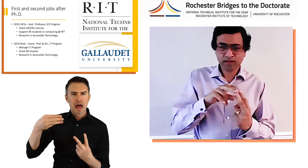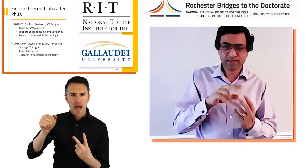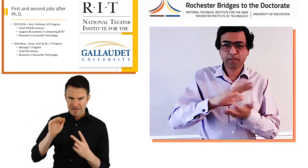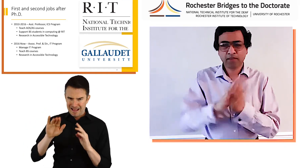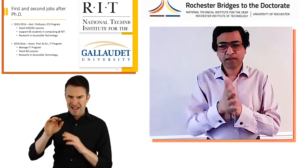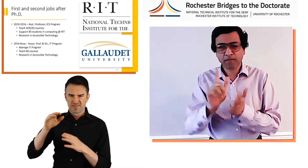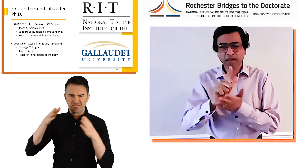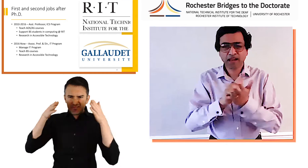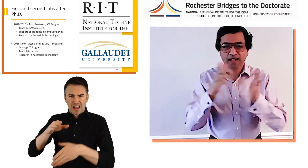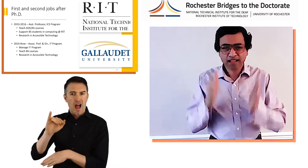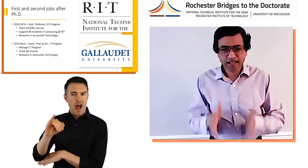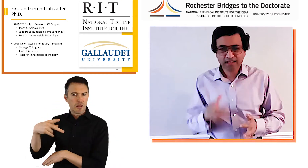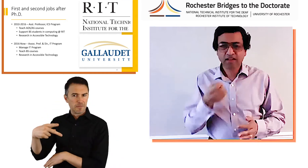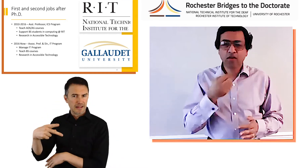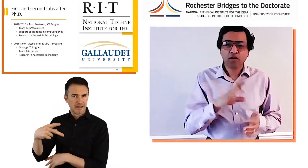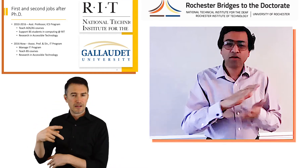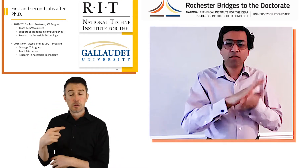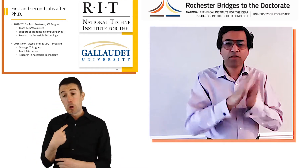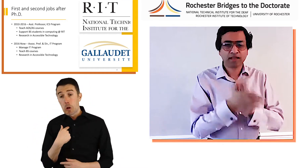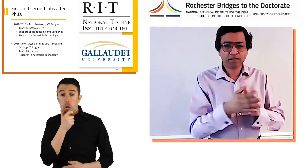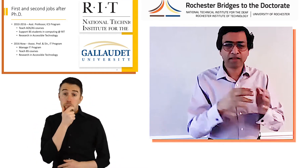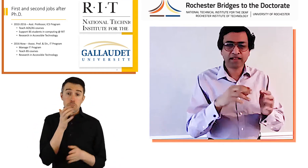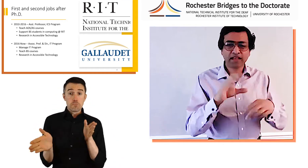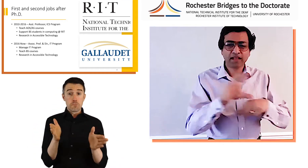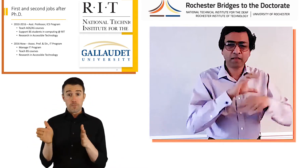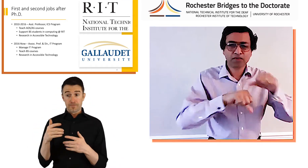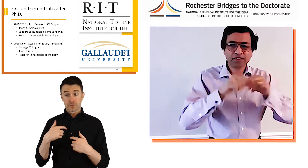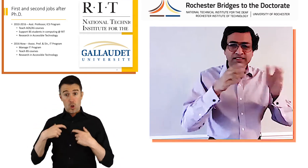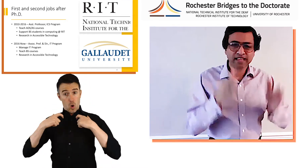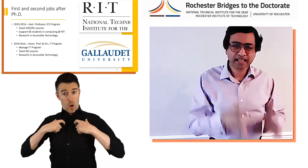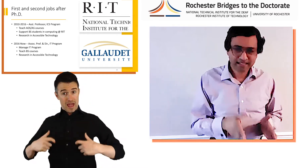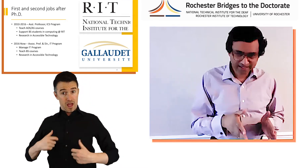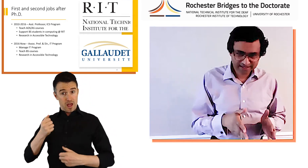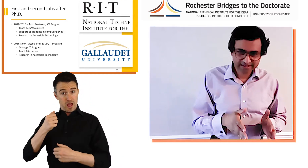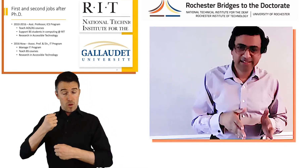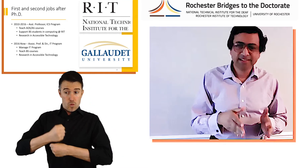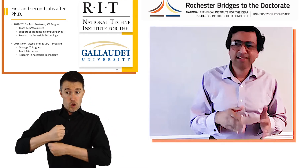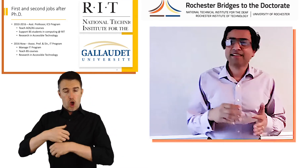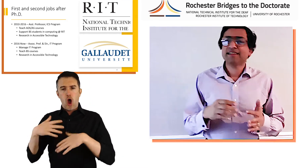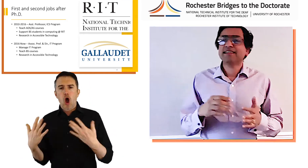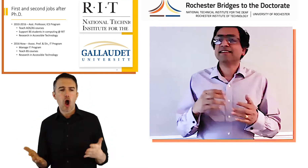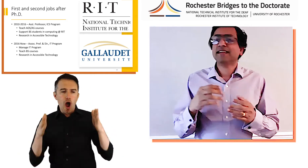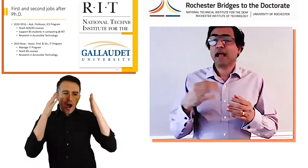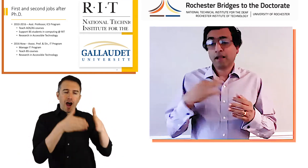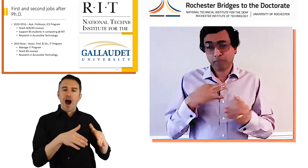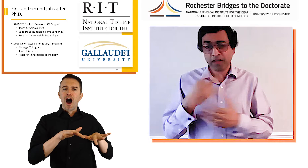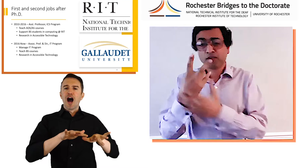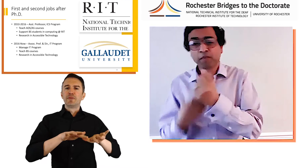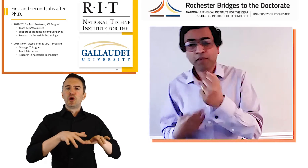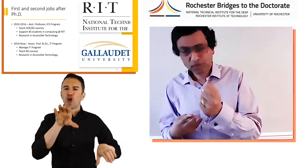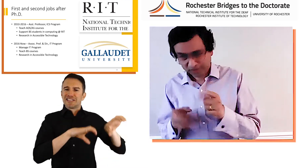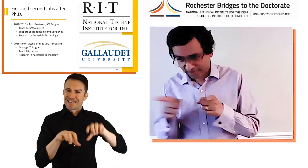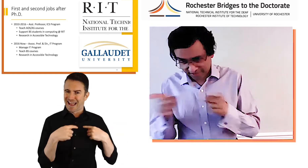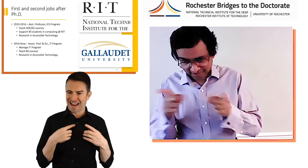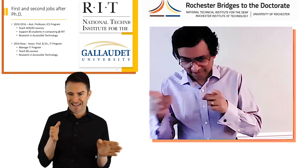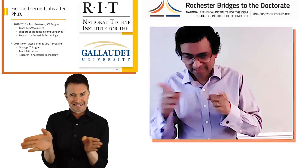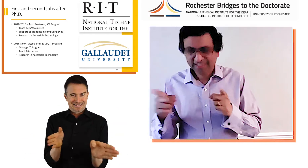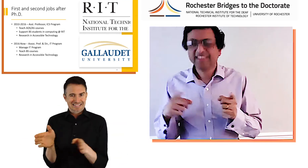And I had to decide if I wanted to become a lawyer or if I wanted to become a computer scientist and which direction I wanted to take.